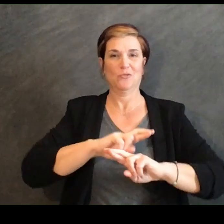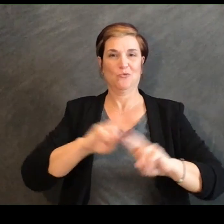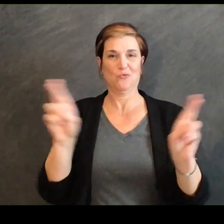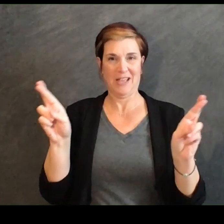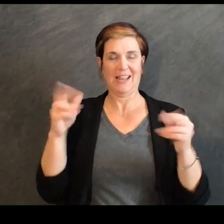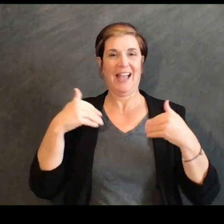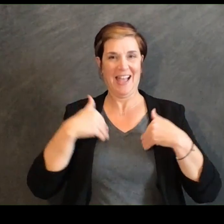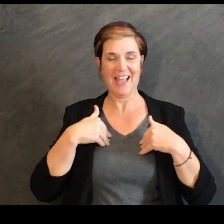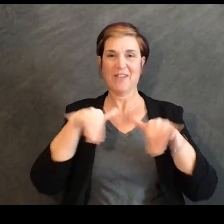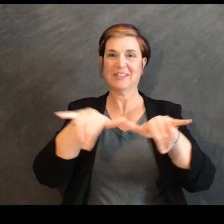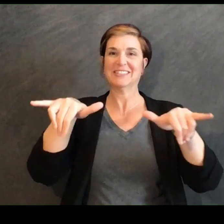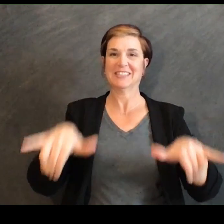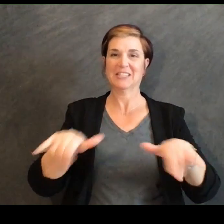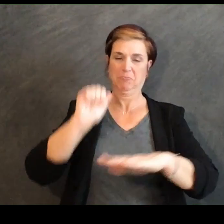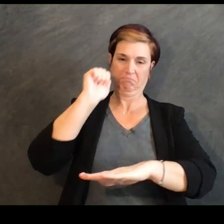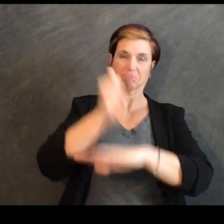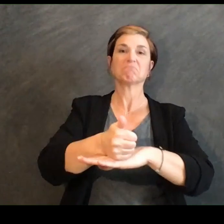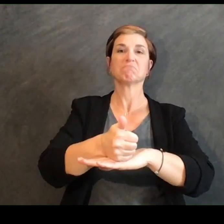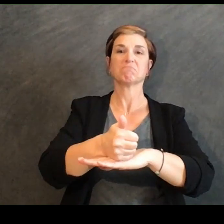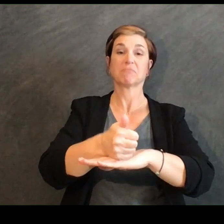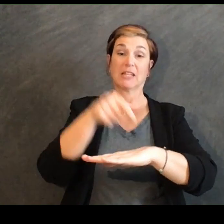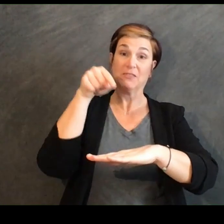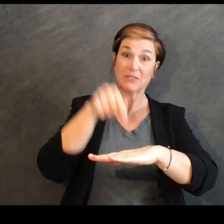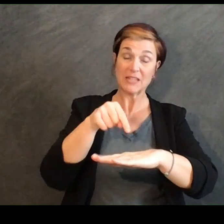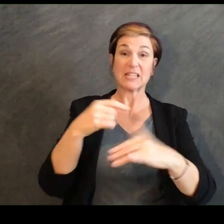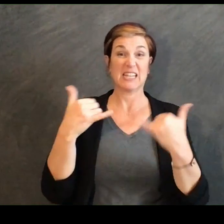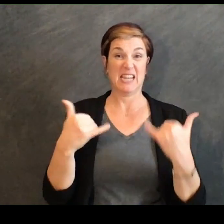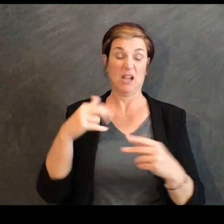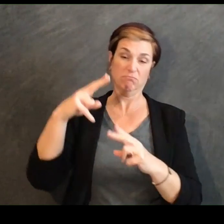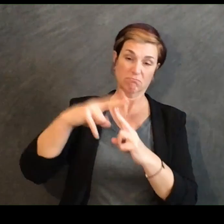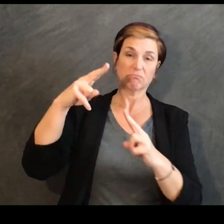bringing the availability of these quality Korona viral testing to the